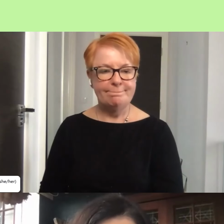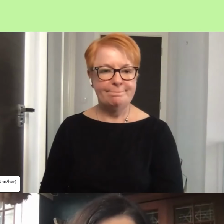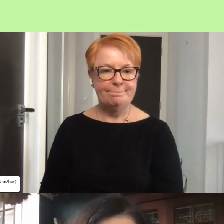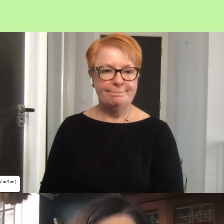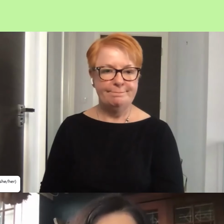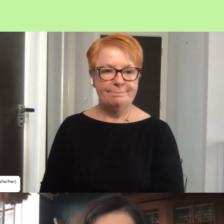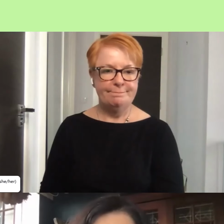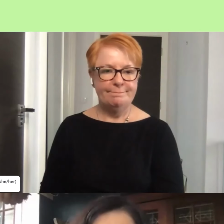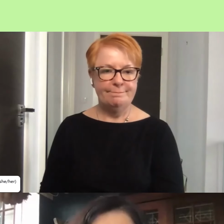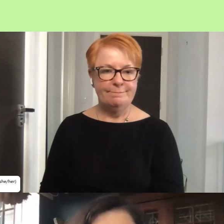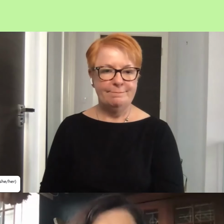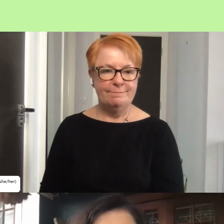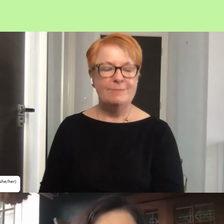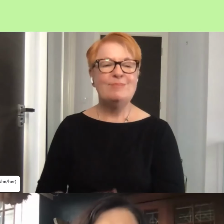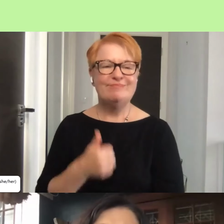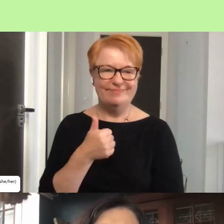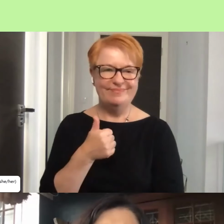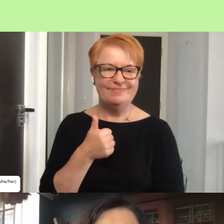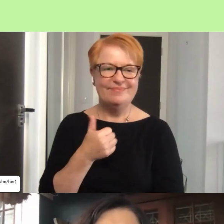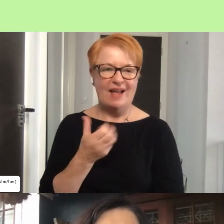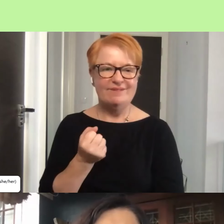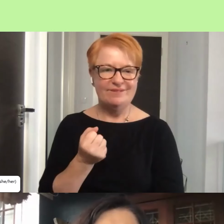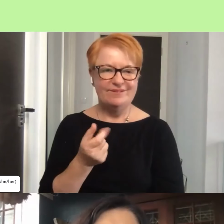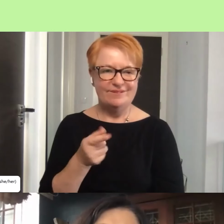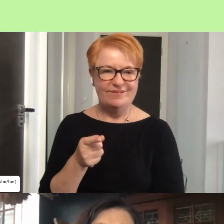Yes, I do.